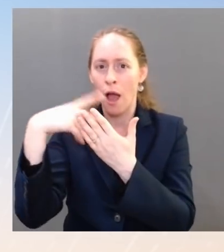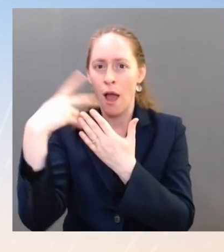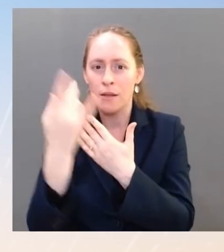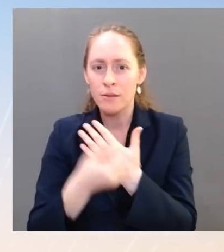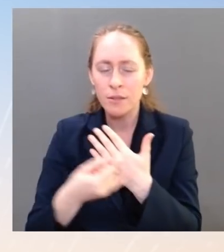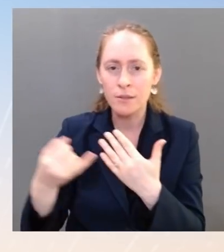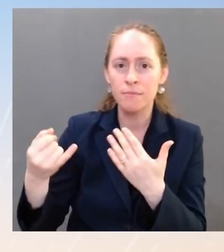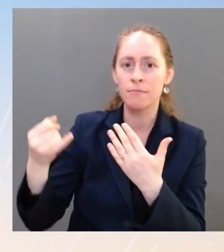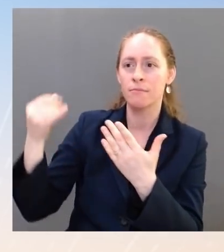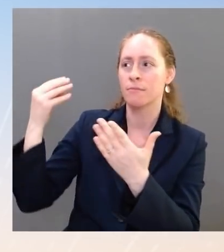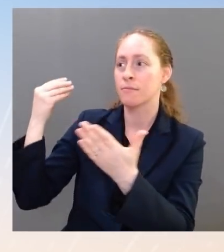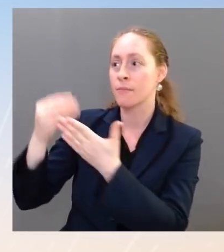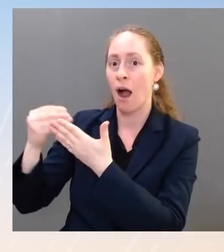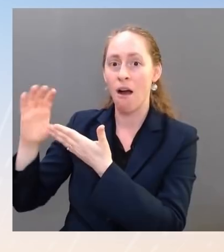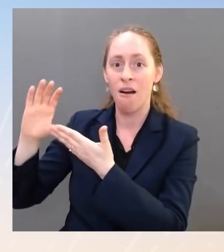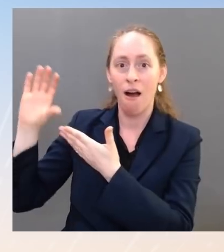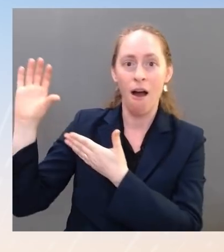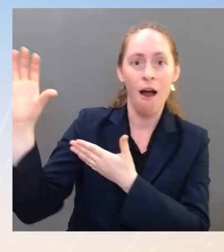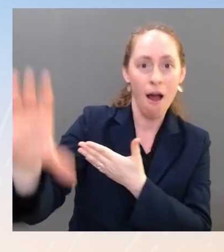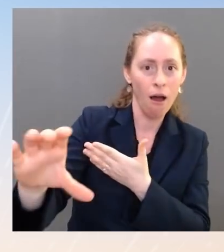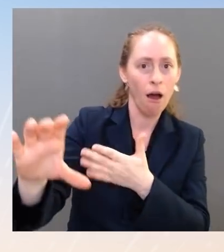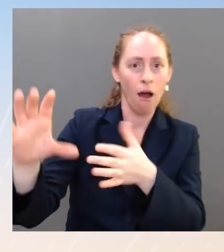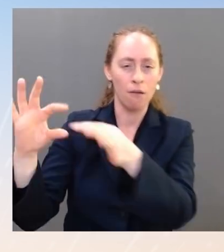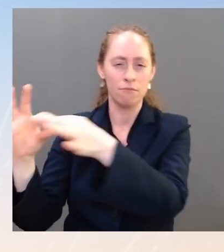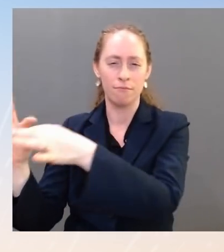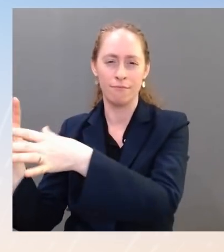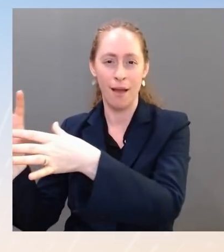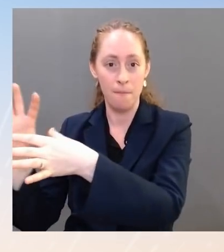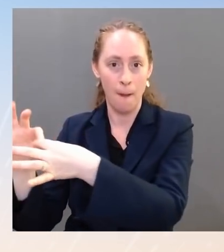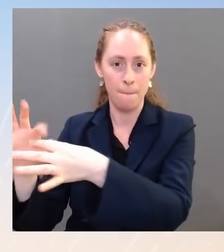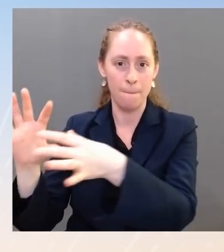from this infrastructure investment. The Press: Can you speak -- The Press: Brian, while you're here,